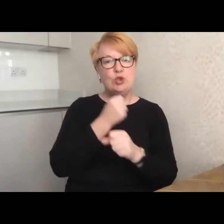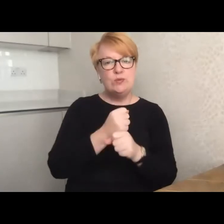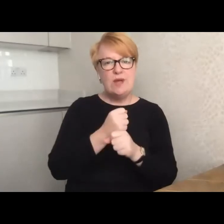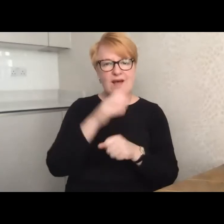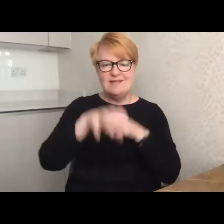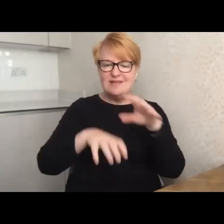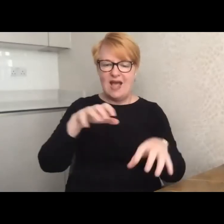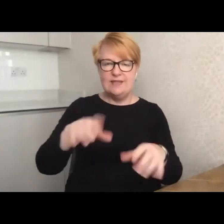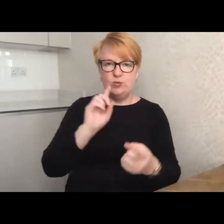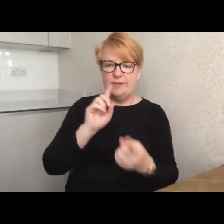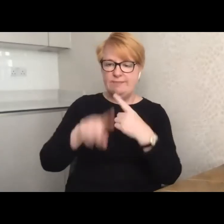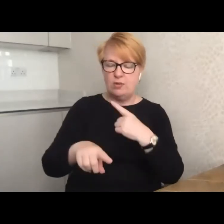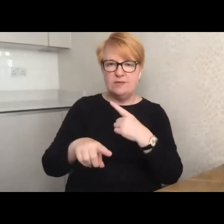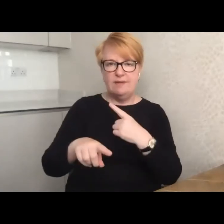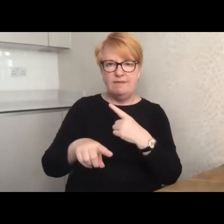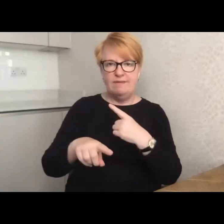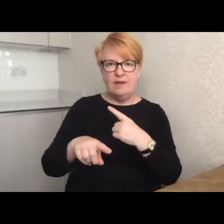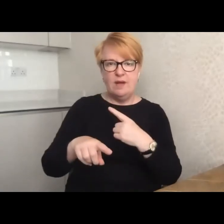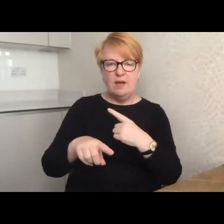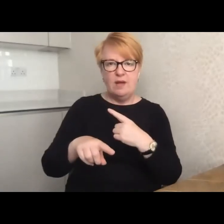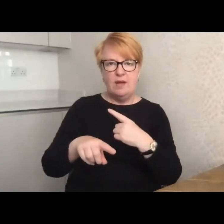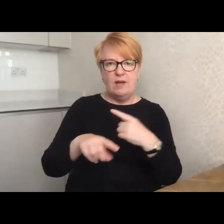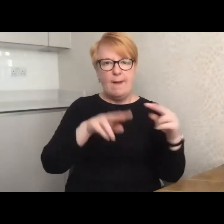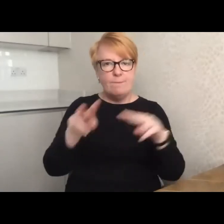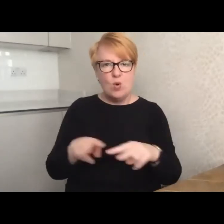audio and moving image works installed in non-gallery settings.